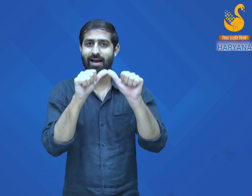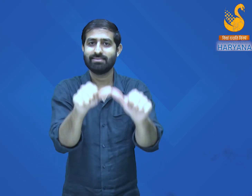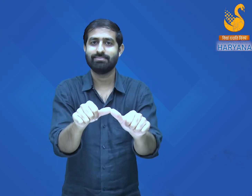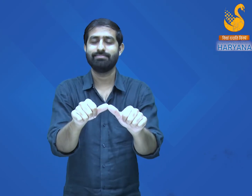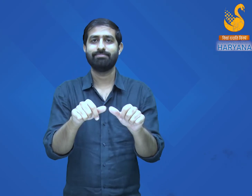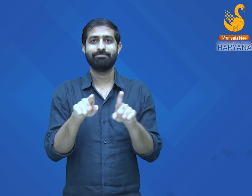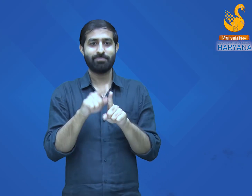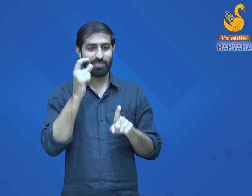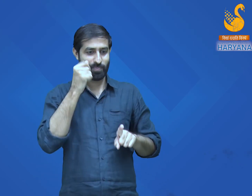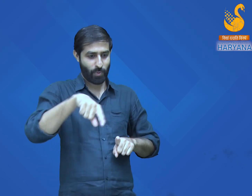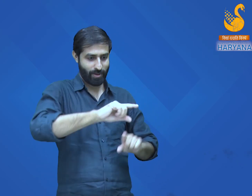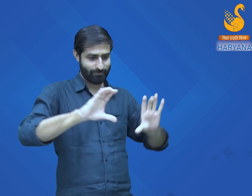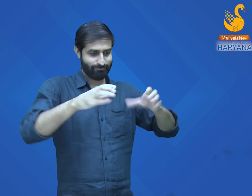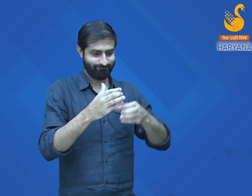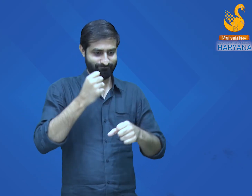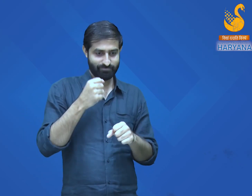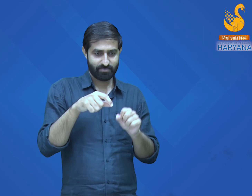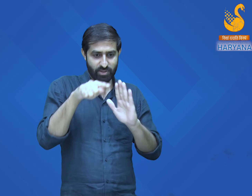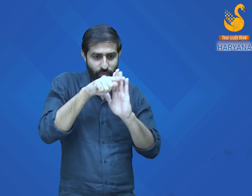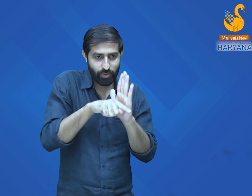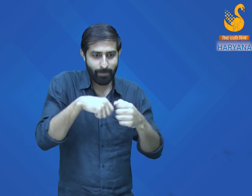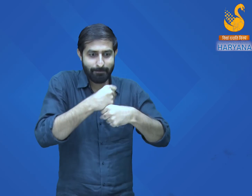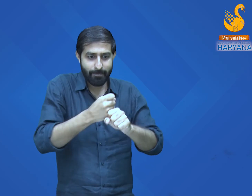Answer: While taking important decisions